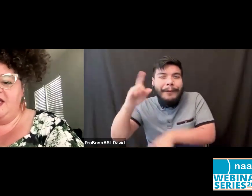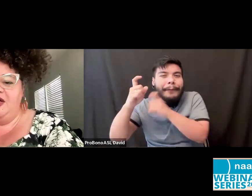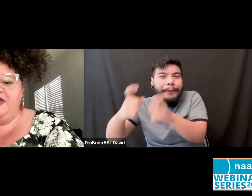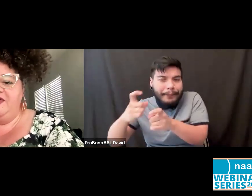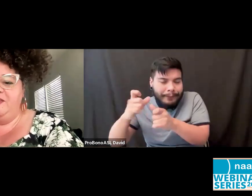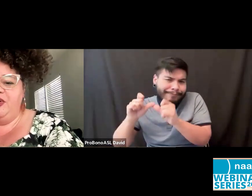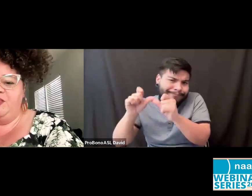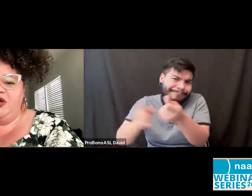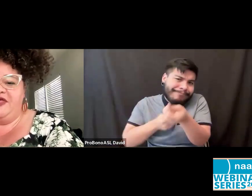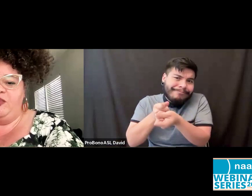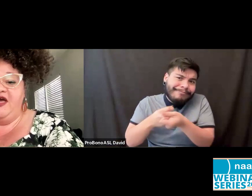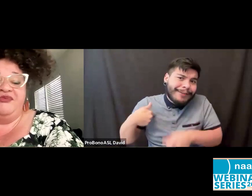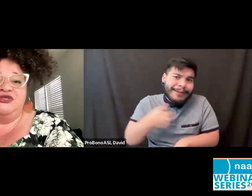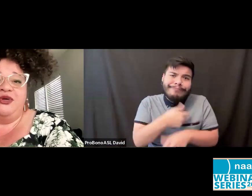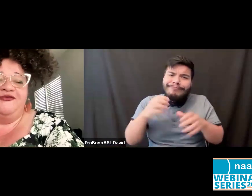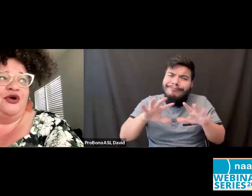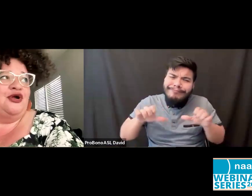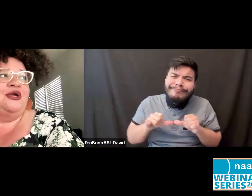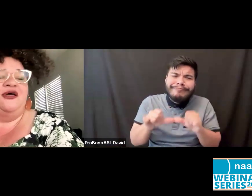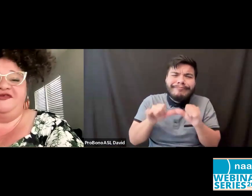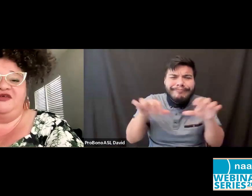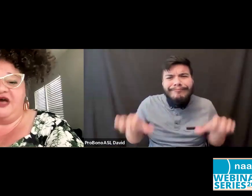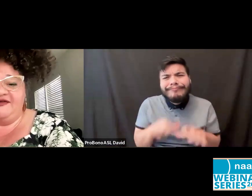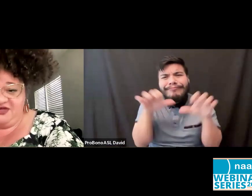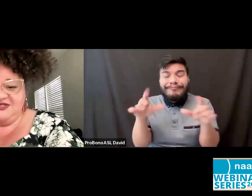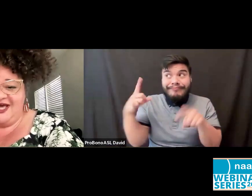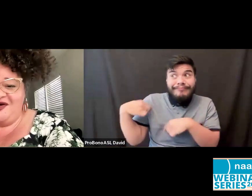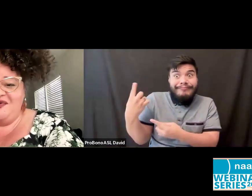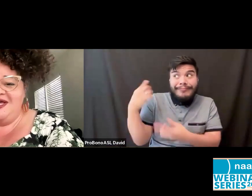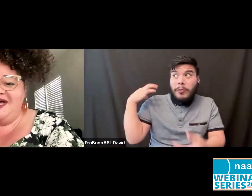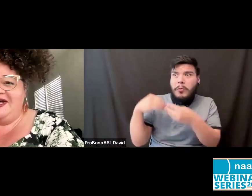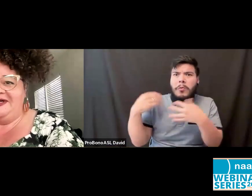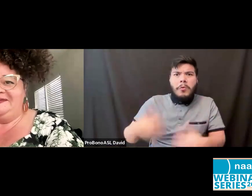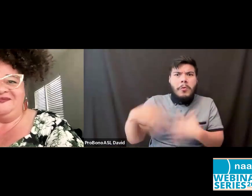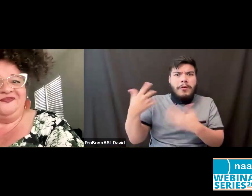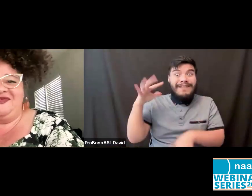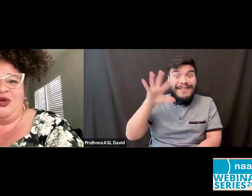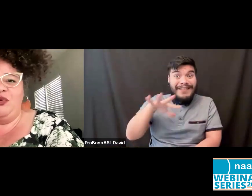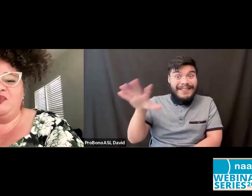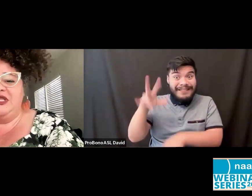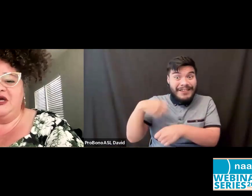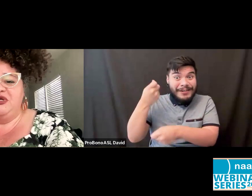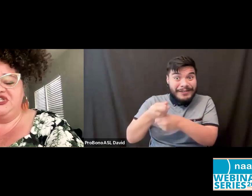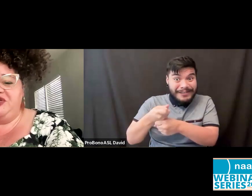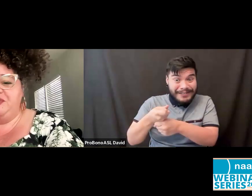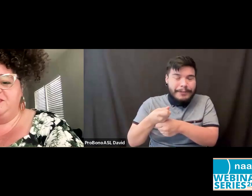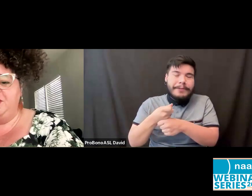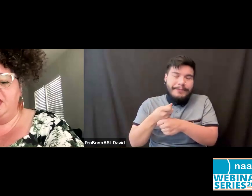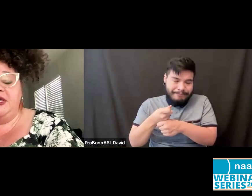and all the other important work that we have been doing for going on 55 years now. We really appreciate your support.